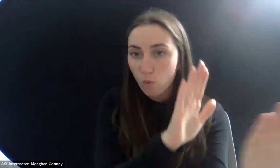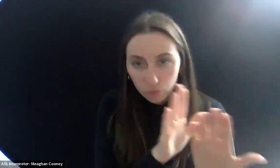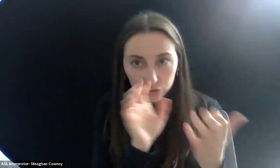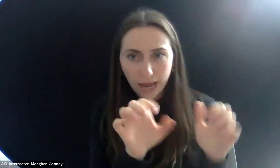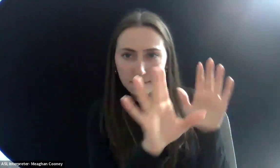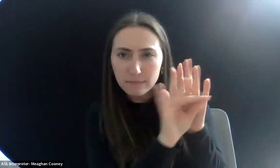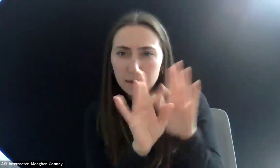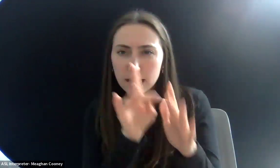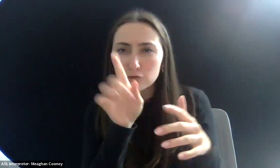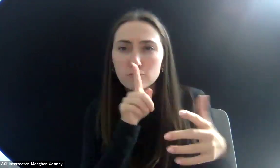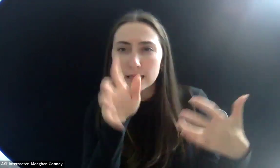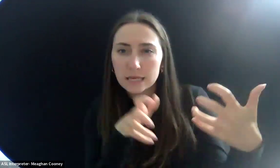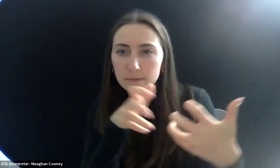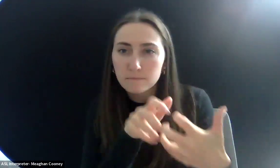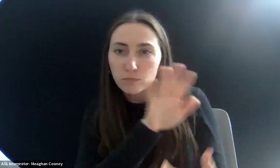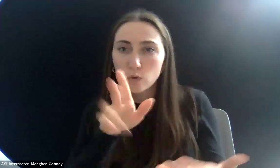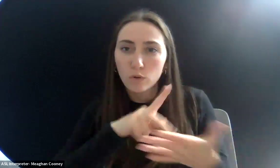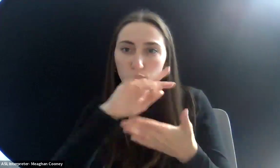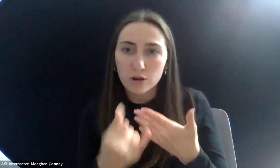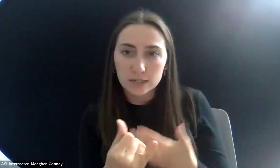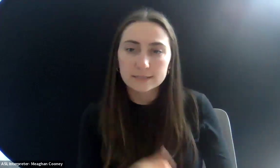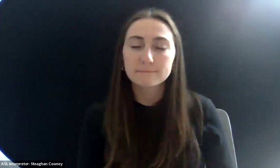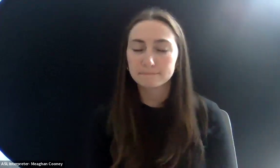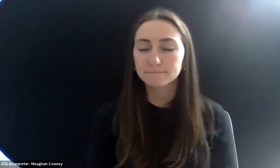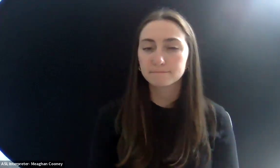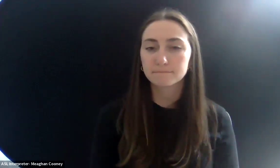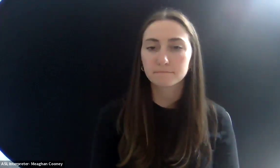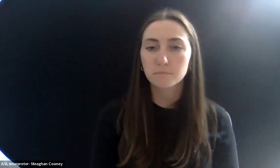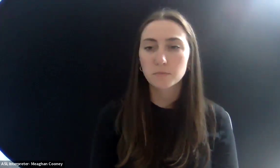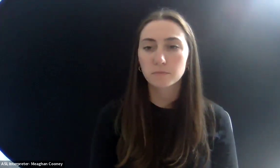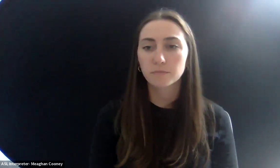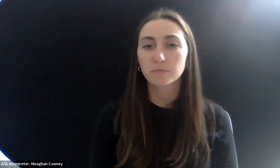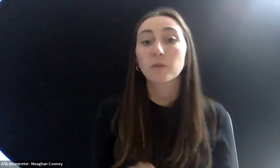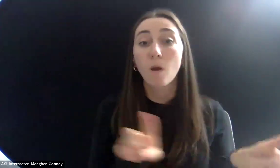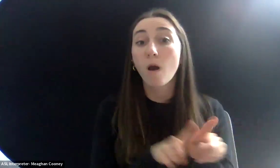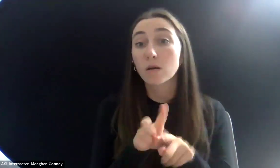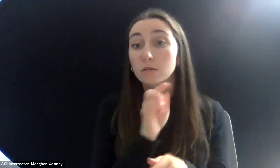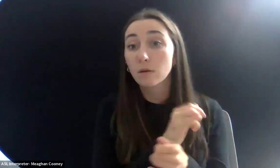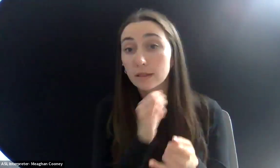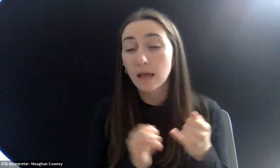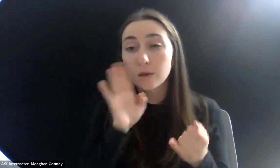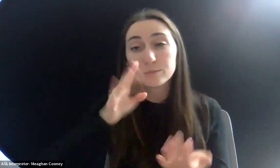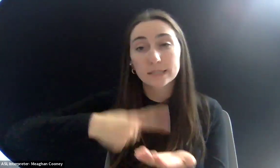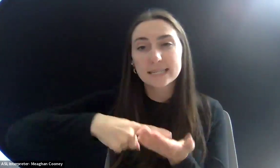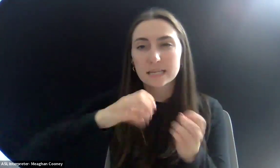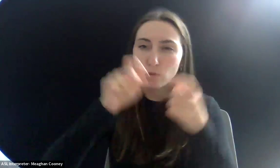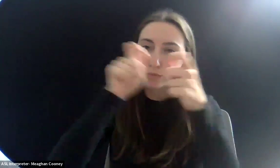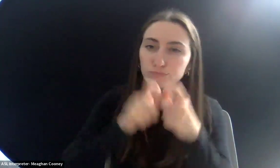a project to take advantage of. Let's well and I at the end we'll discuss the particulars of the opt outs.